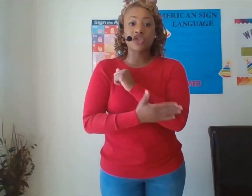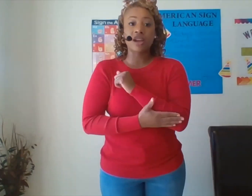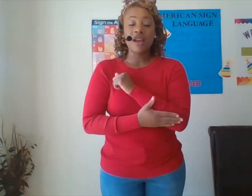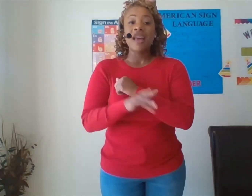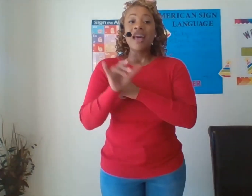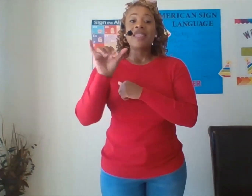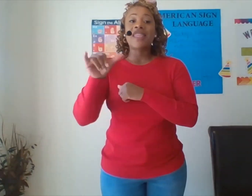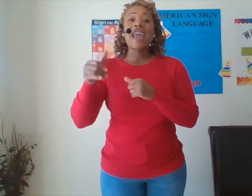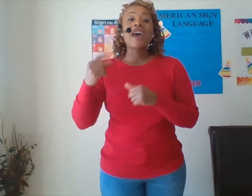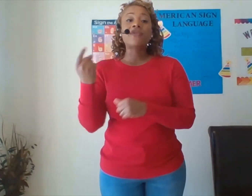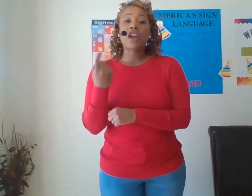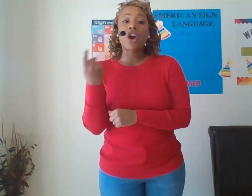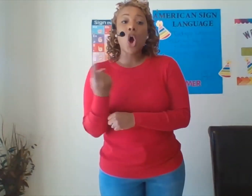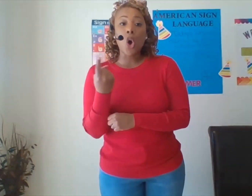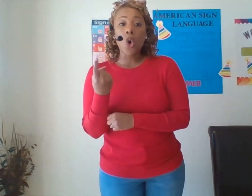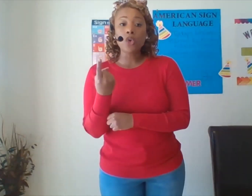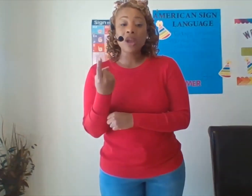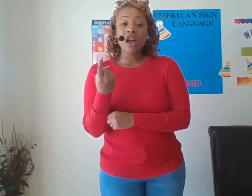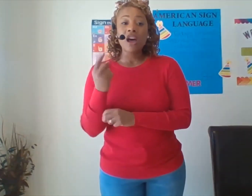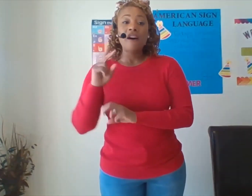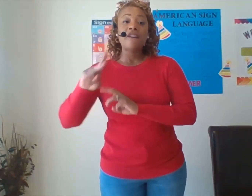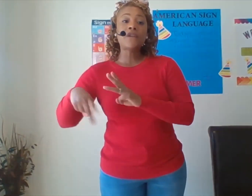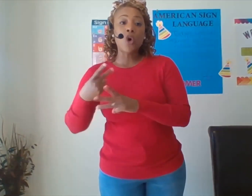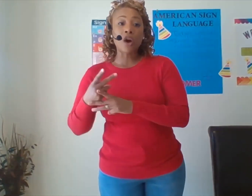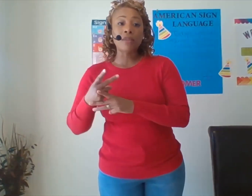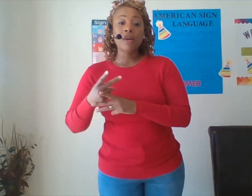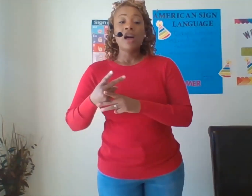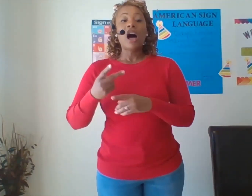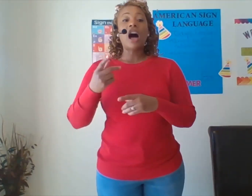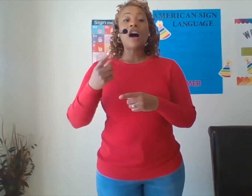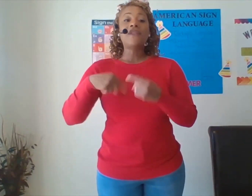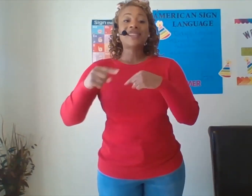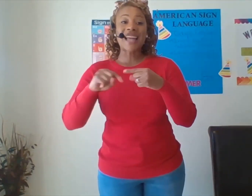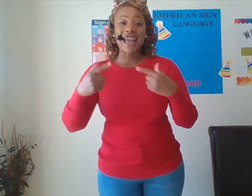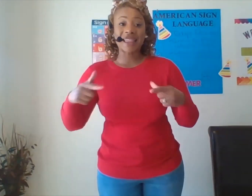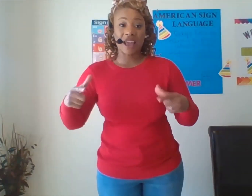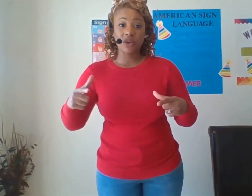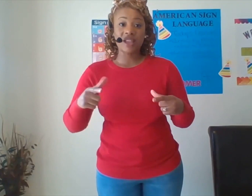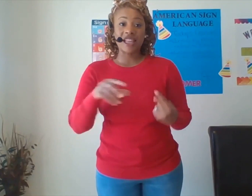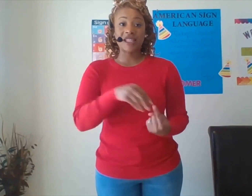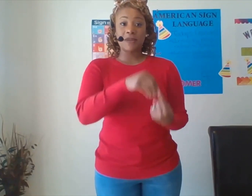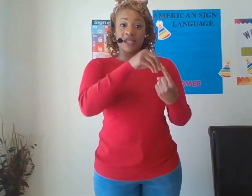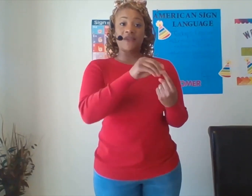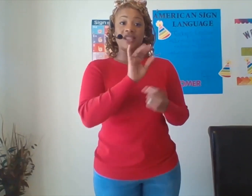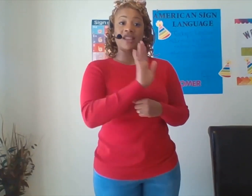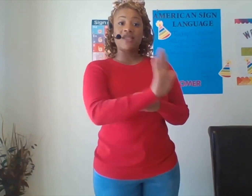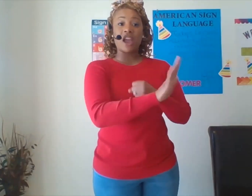they have their own form of sign language that's specific to their